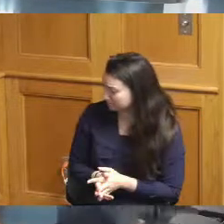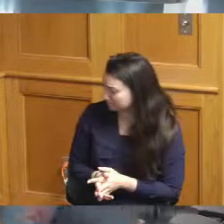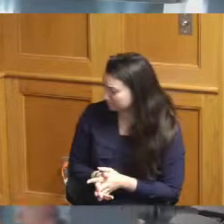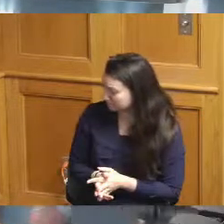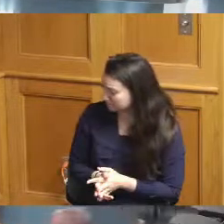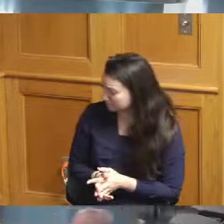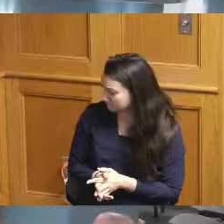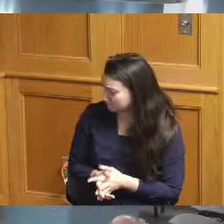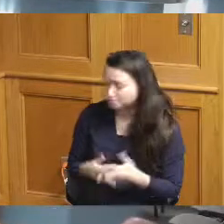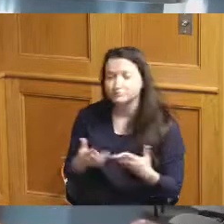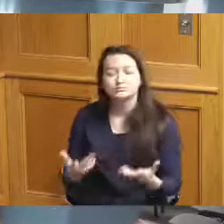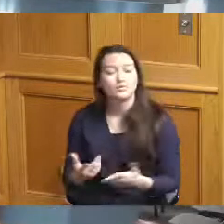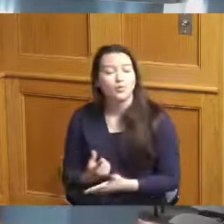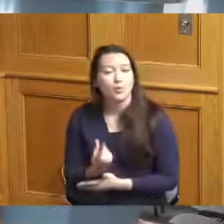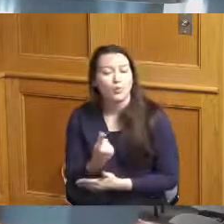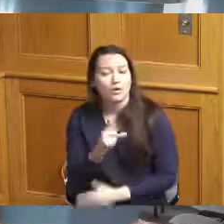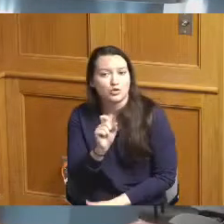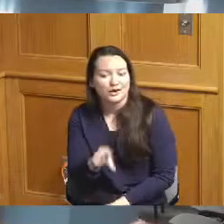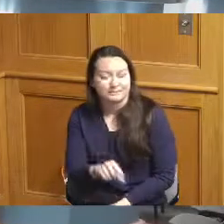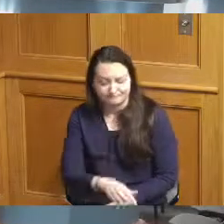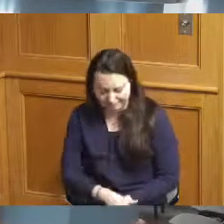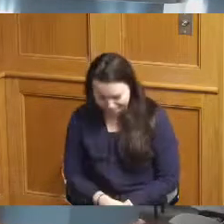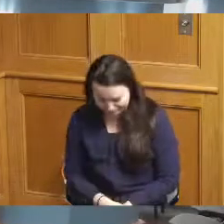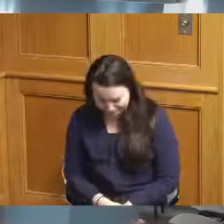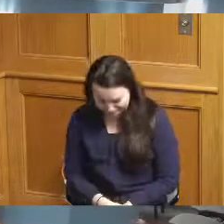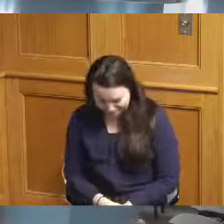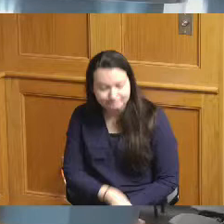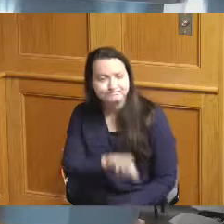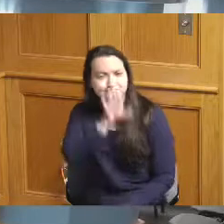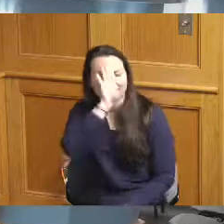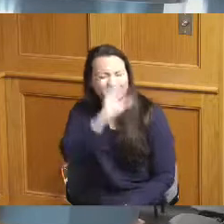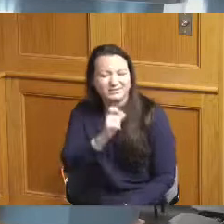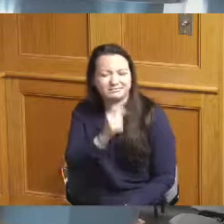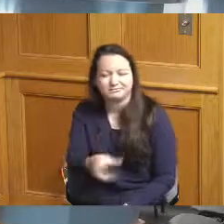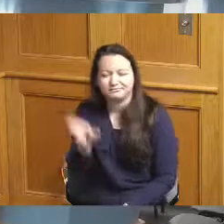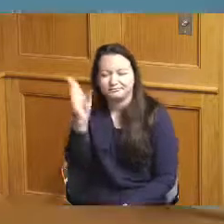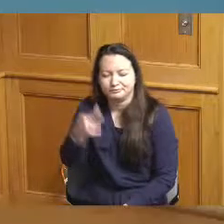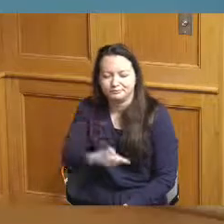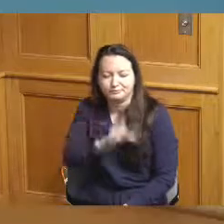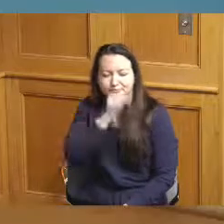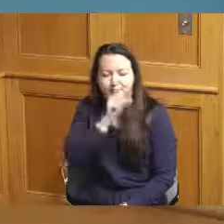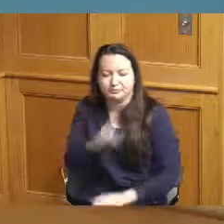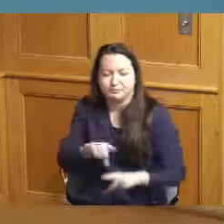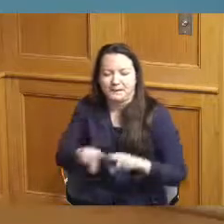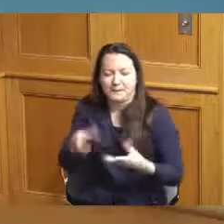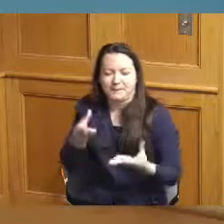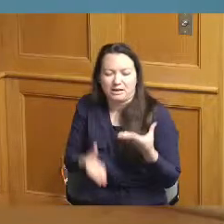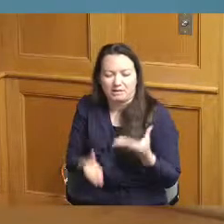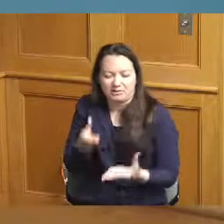is that one question I know it's not in this presentation but maybe excuse me in the future